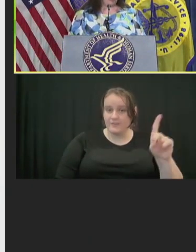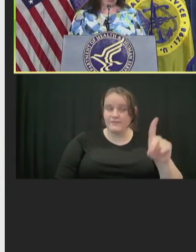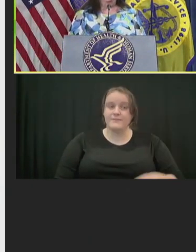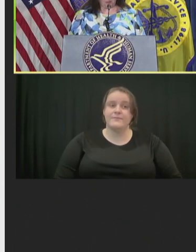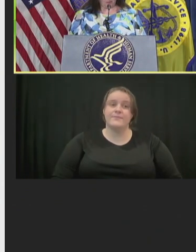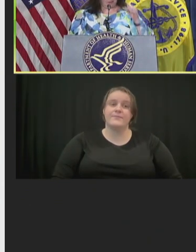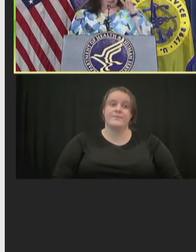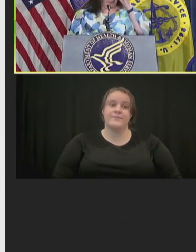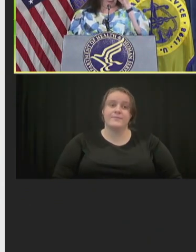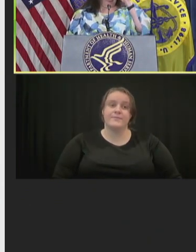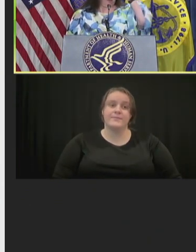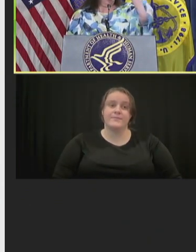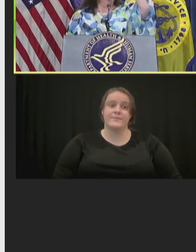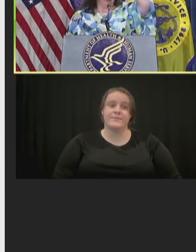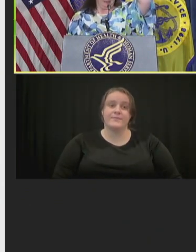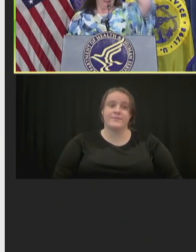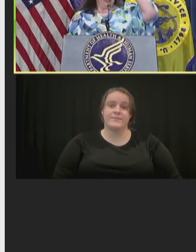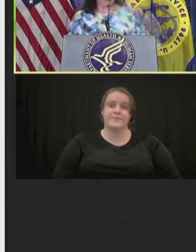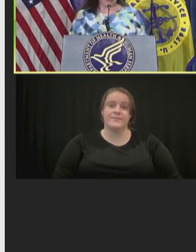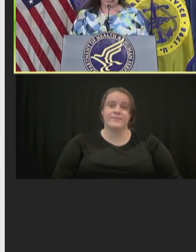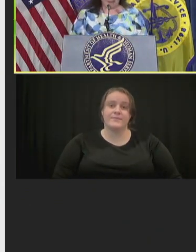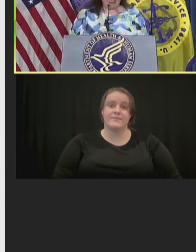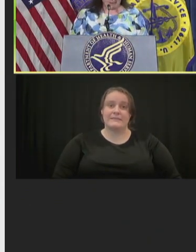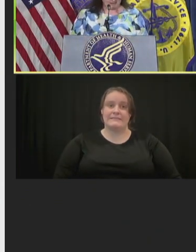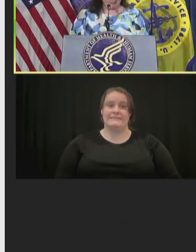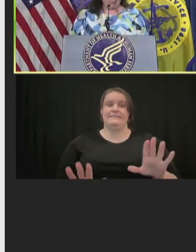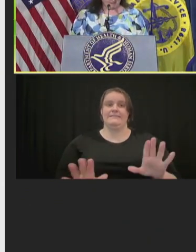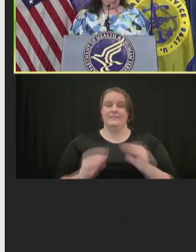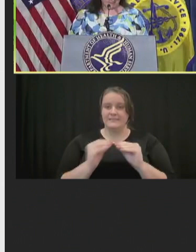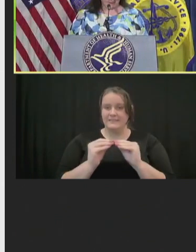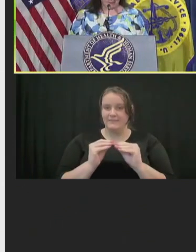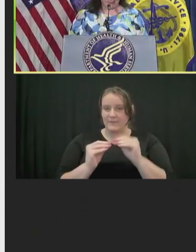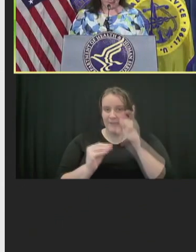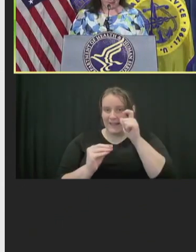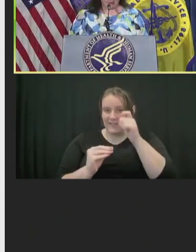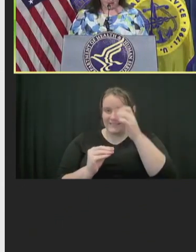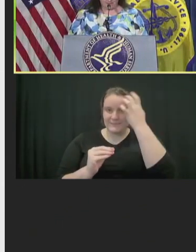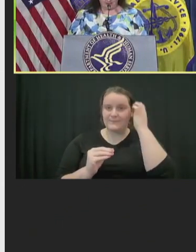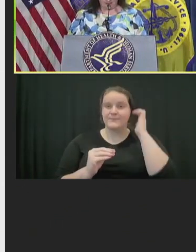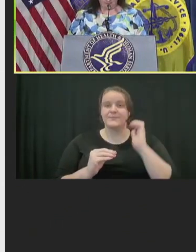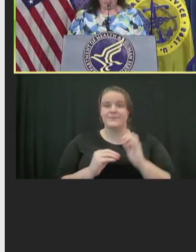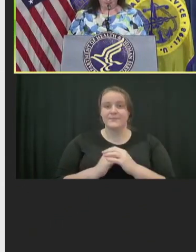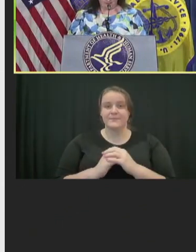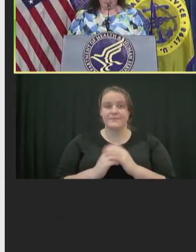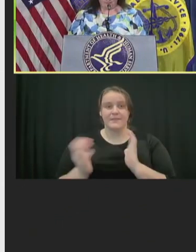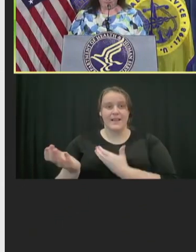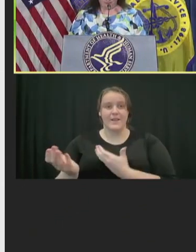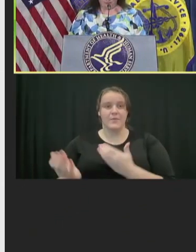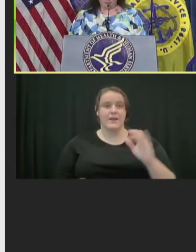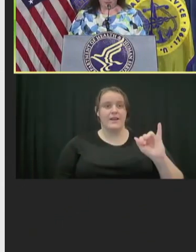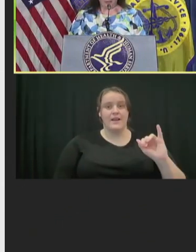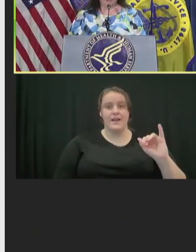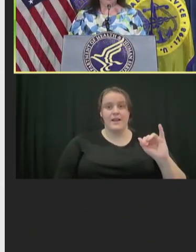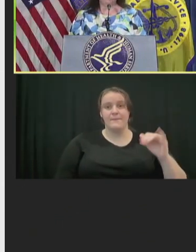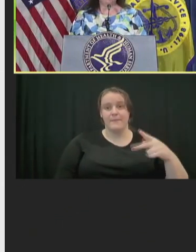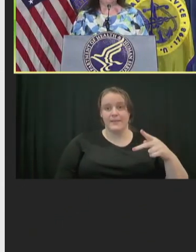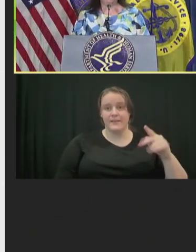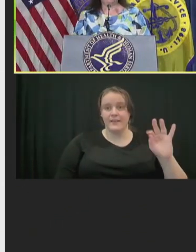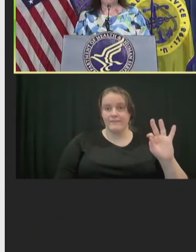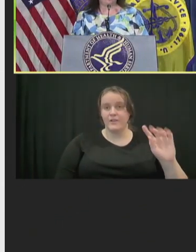So -- I have to do this with my glasses. Our IPF is the first grants and contribution fund that